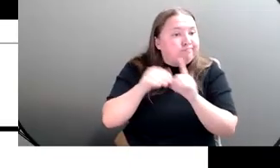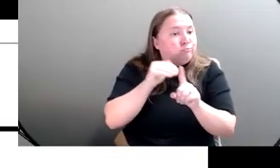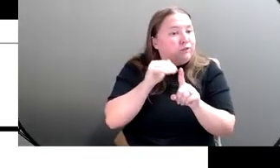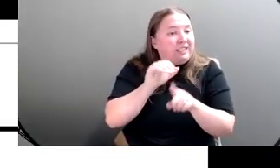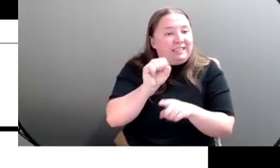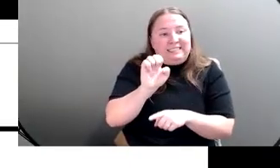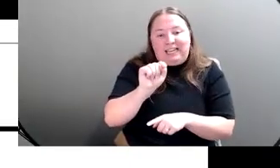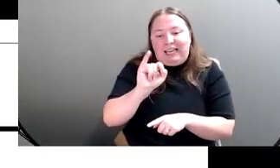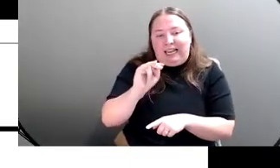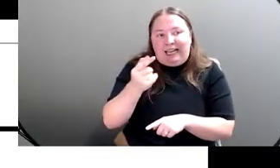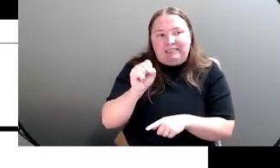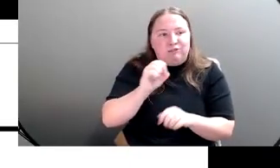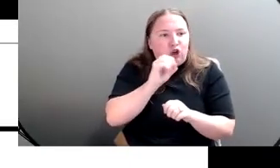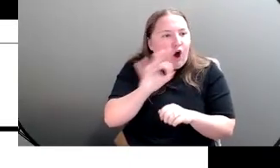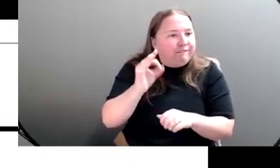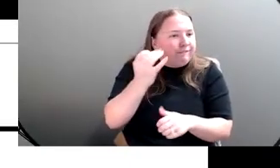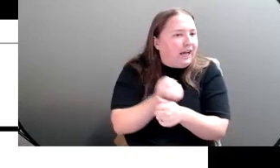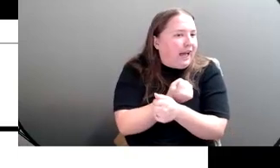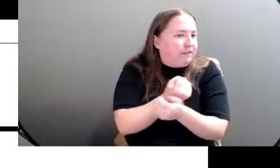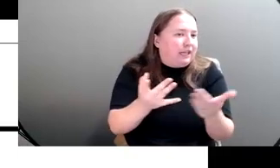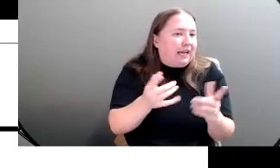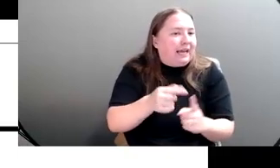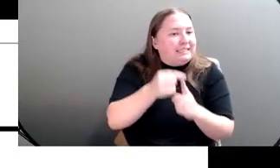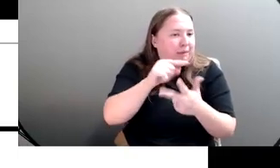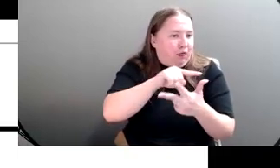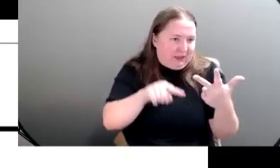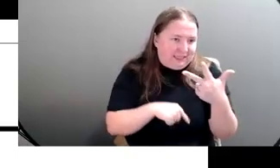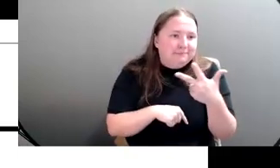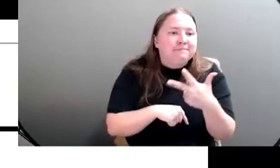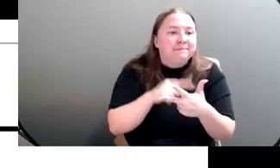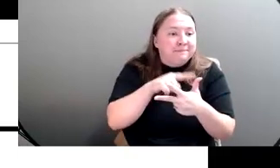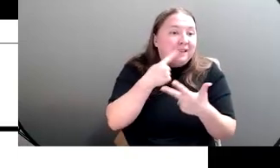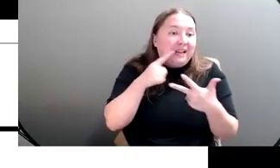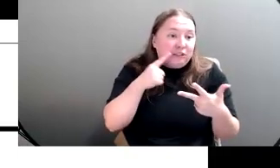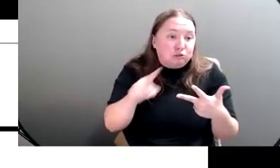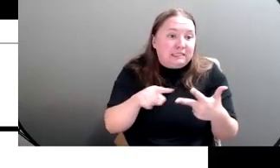and they turn off everything except three things. Announcements.